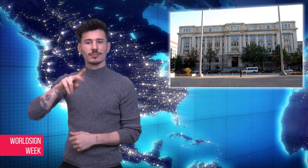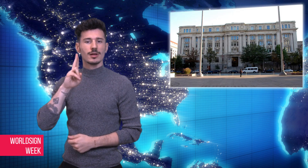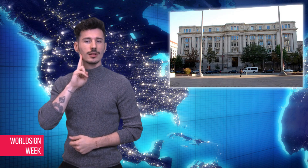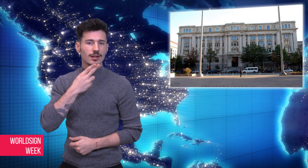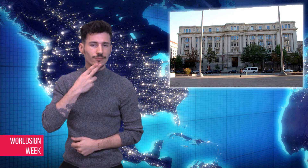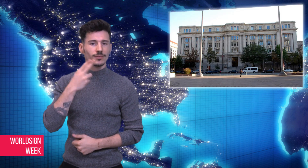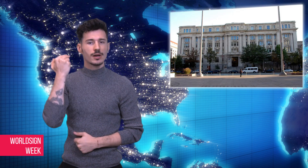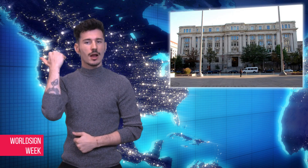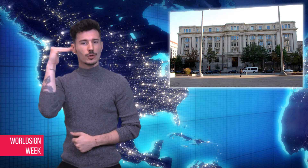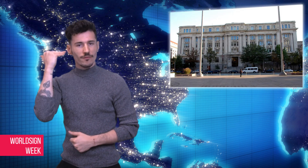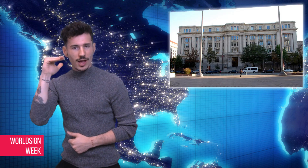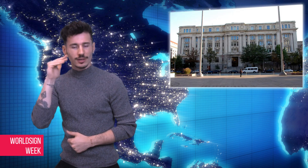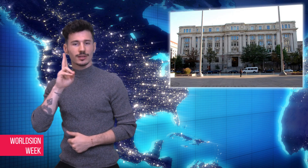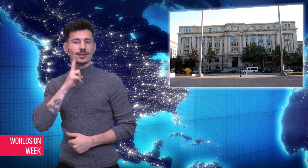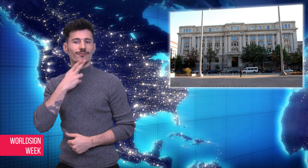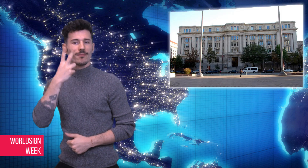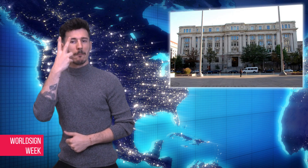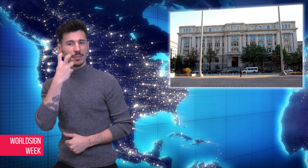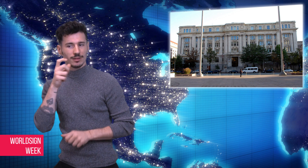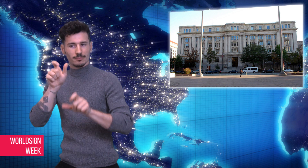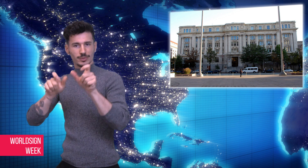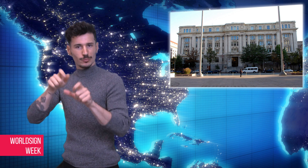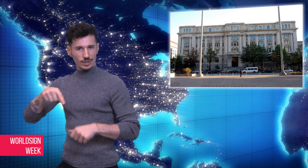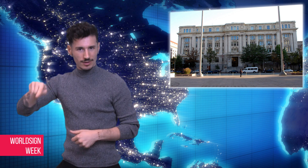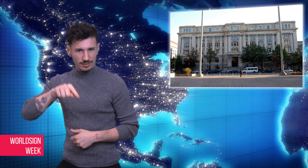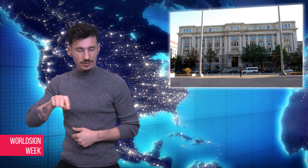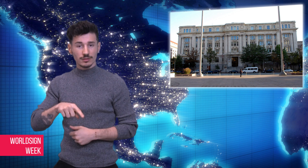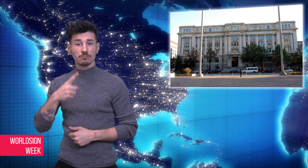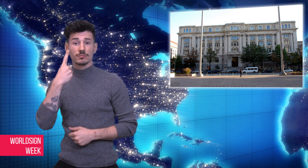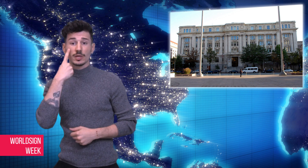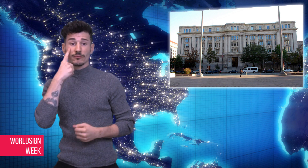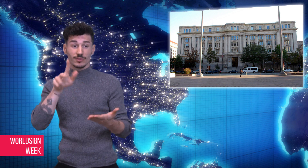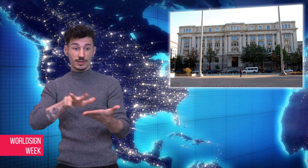create a government office to improve accessibility